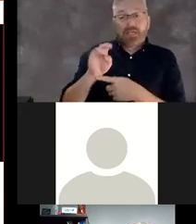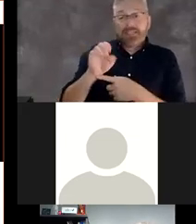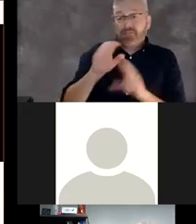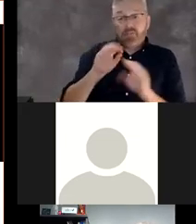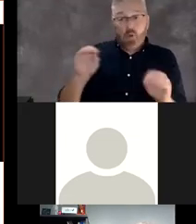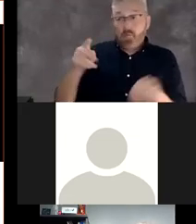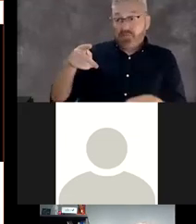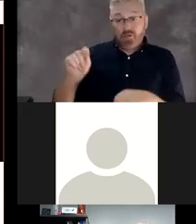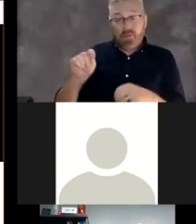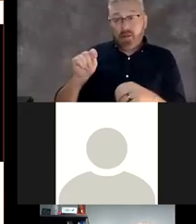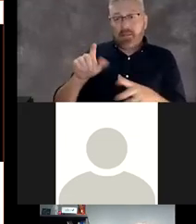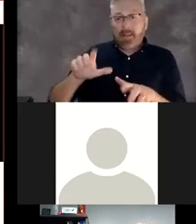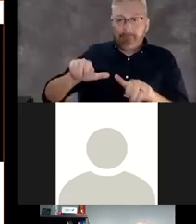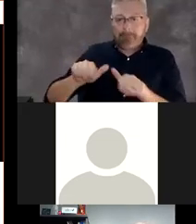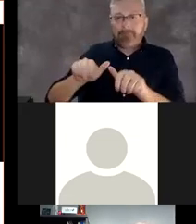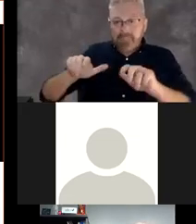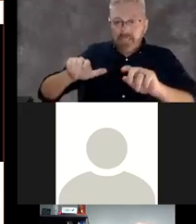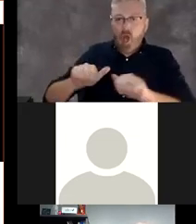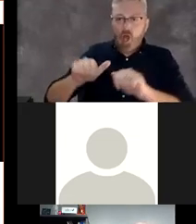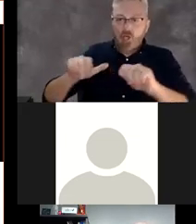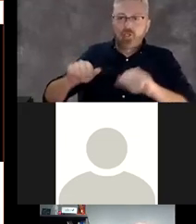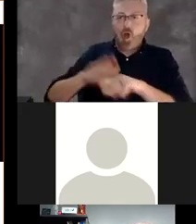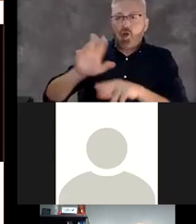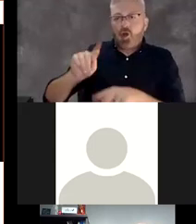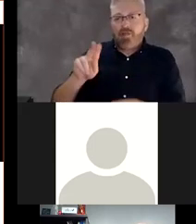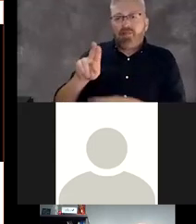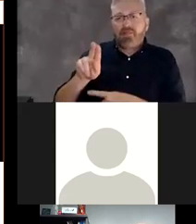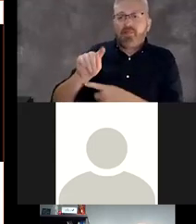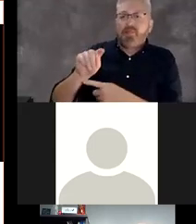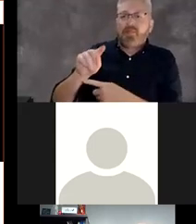MASSAGE ON MORGAN'S THIGH. MORGAN'S PARENTS FIND OUT LATER